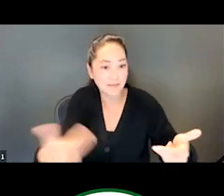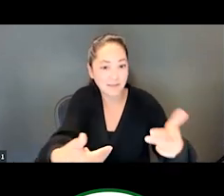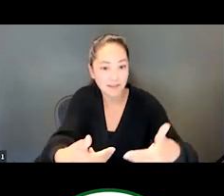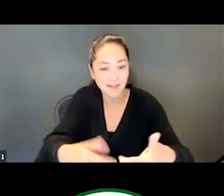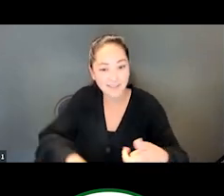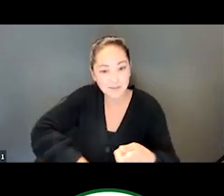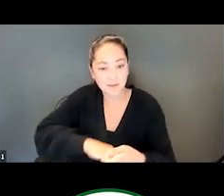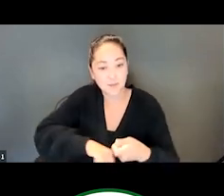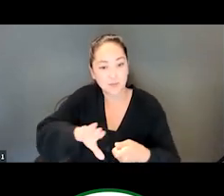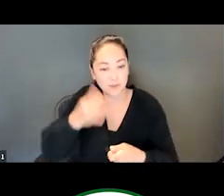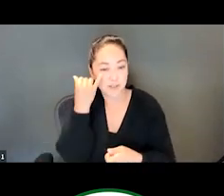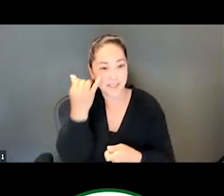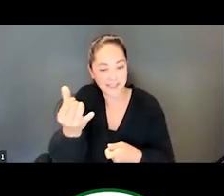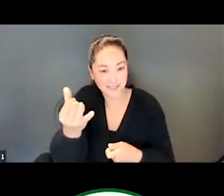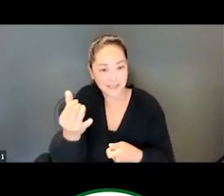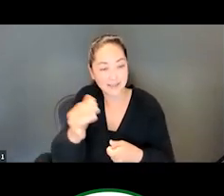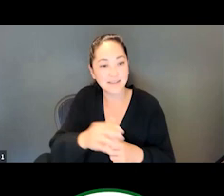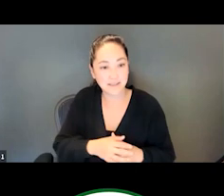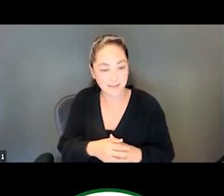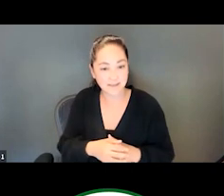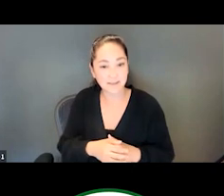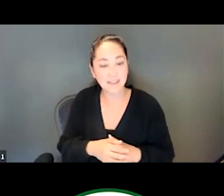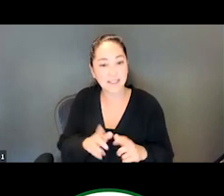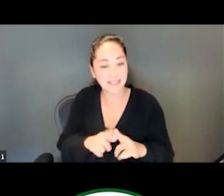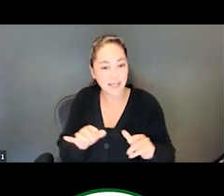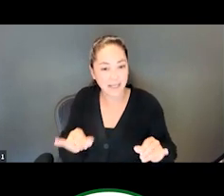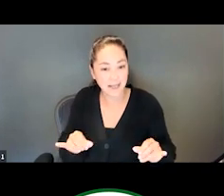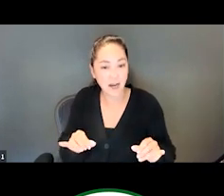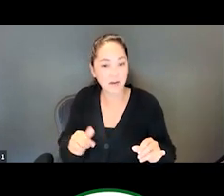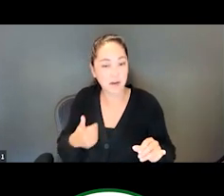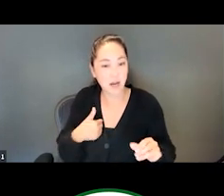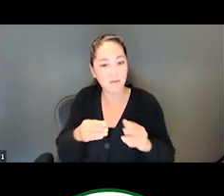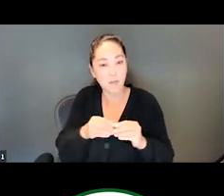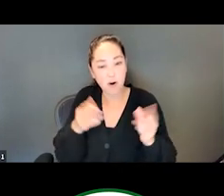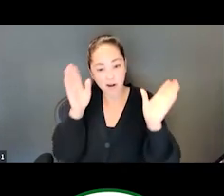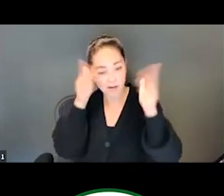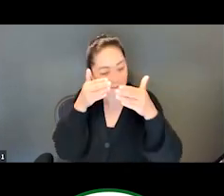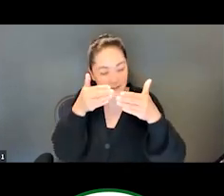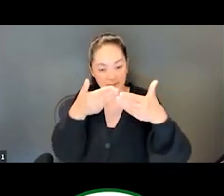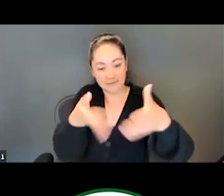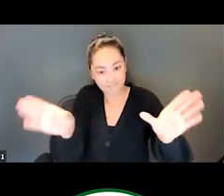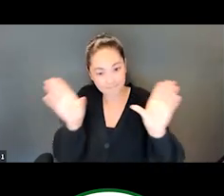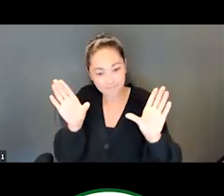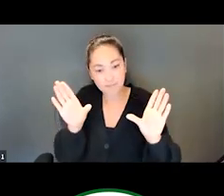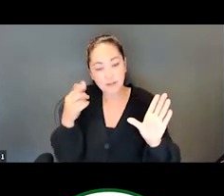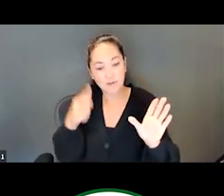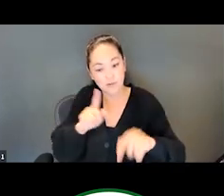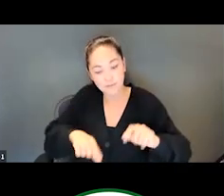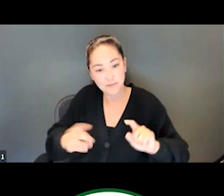a city or plans for, I know there's always different conversations of what to do with pieces of land.